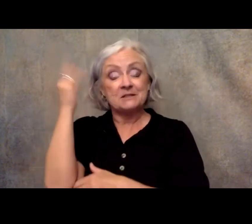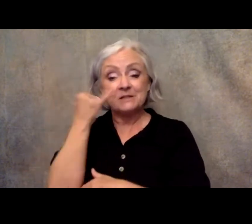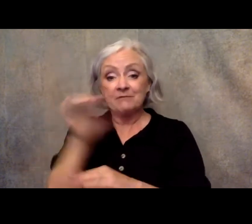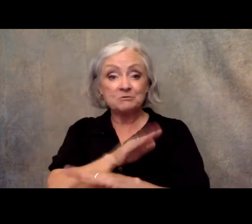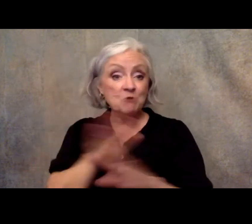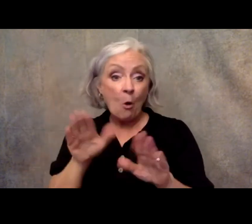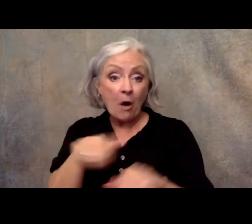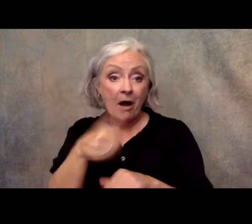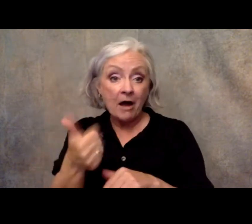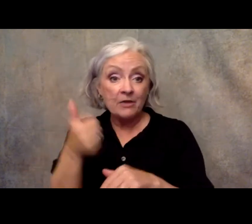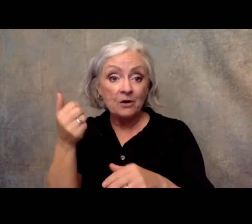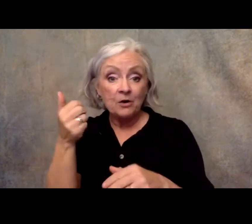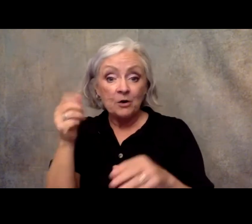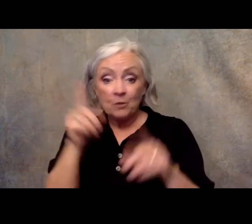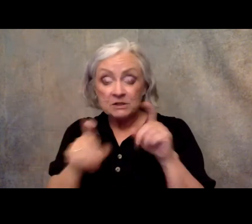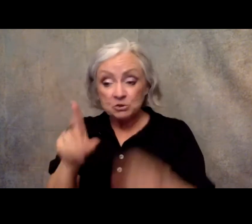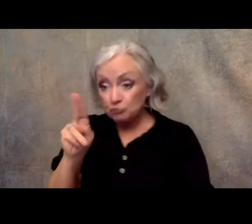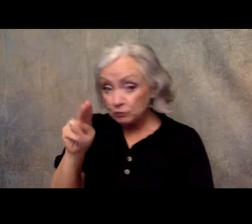Una do want to say anything else to close this out?